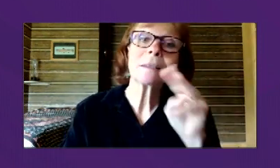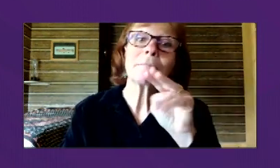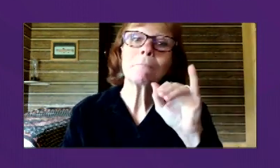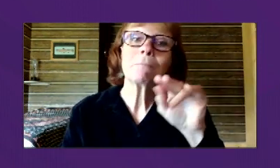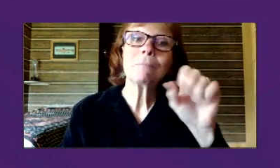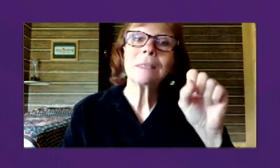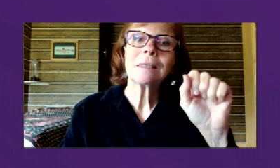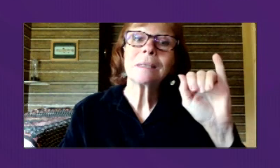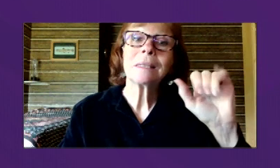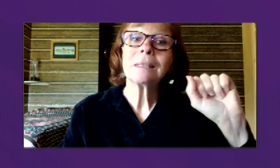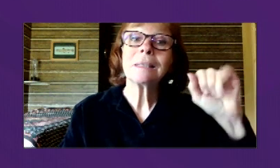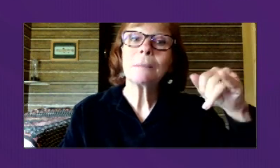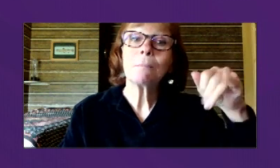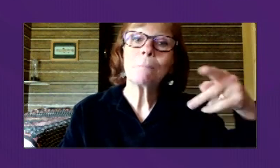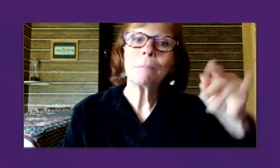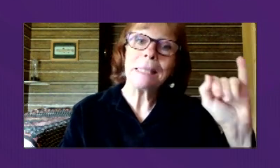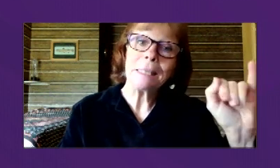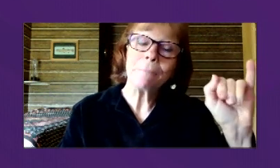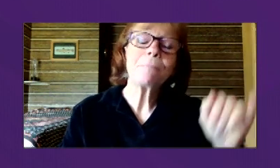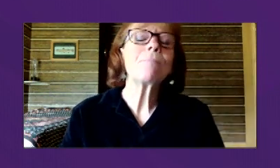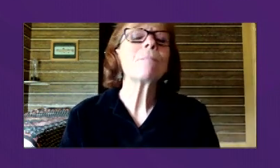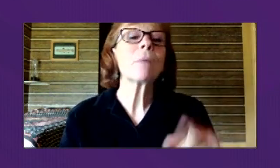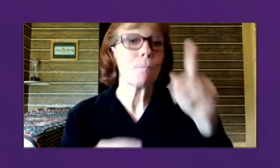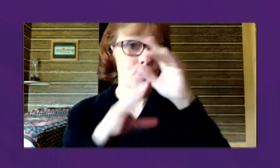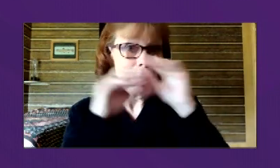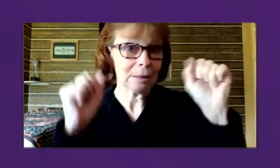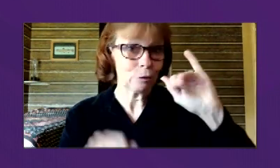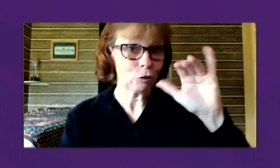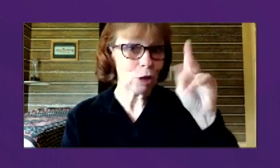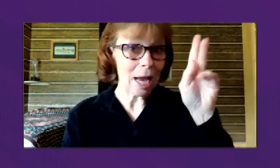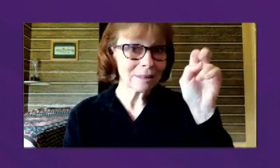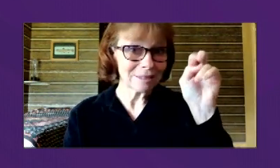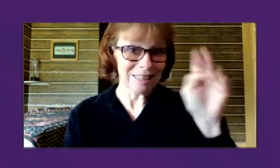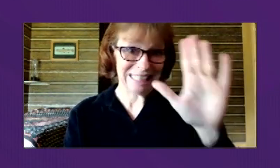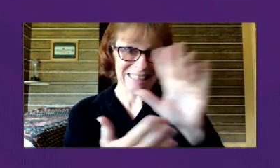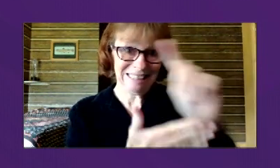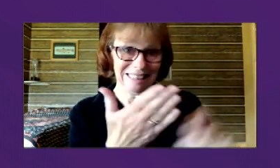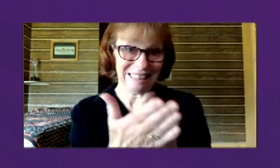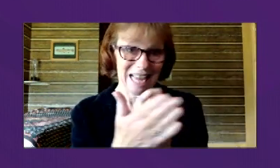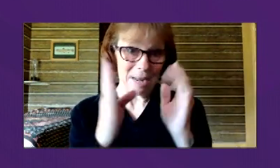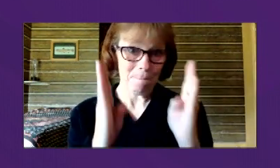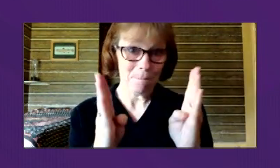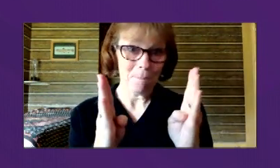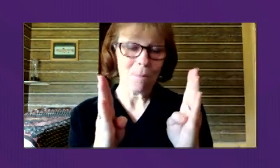During Andrew Jackson's presidency alone, about 46,000 people were removed West,